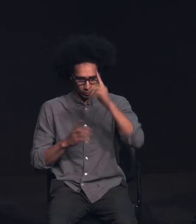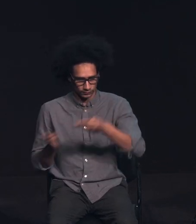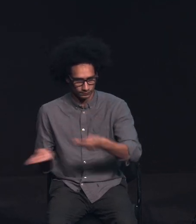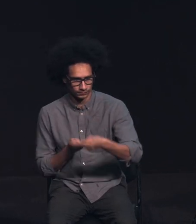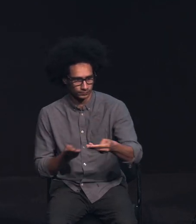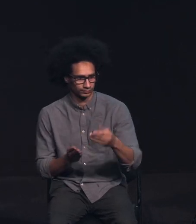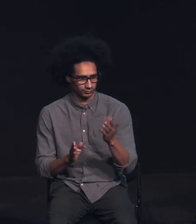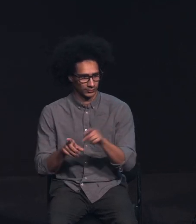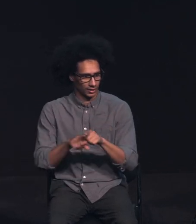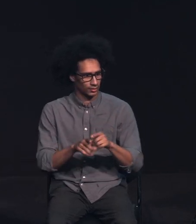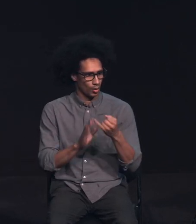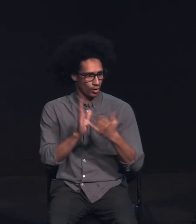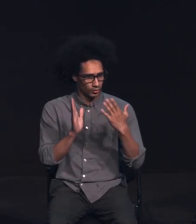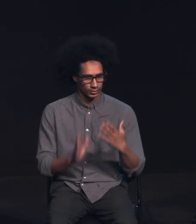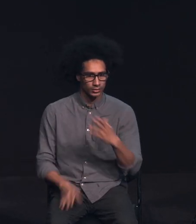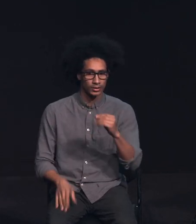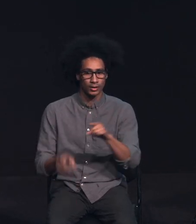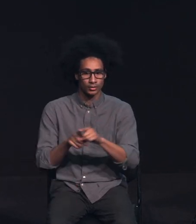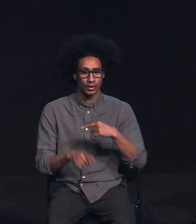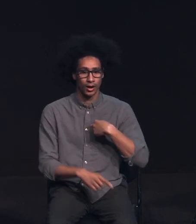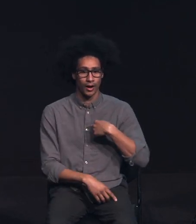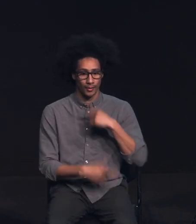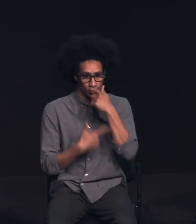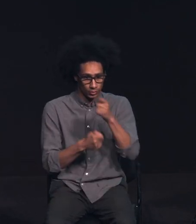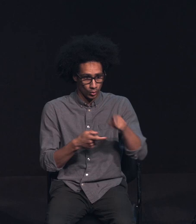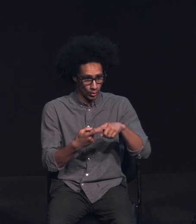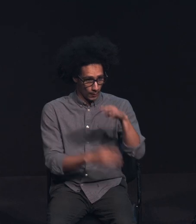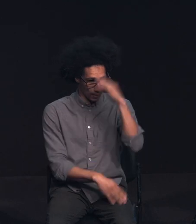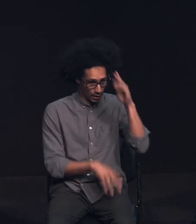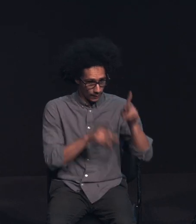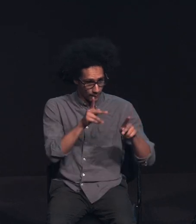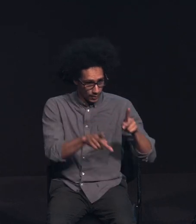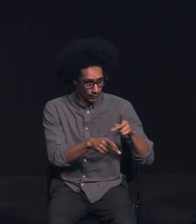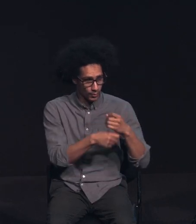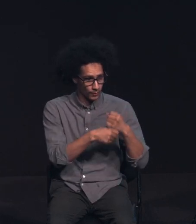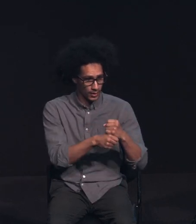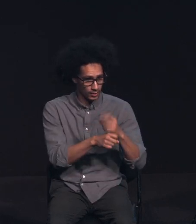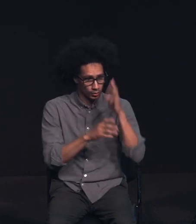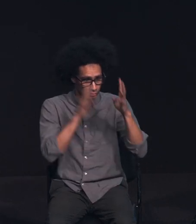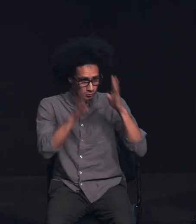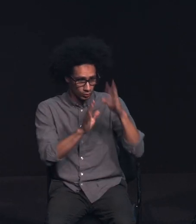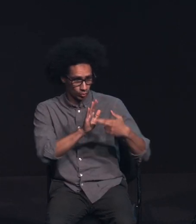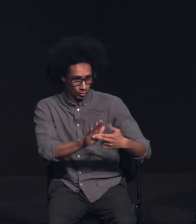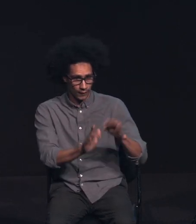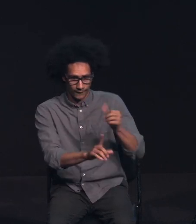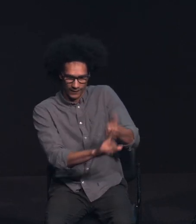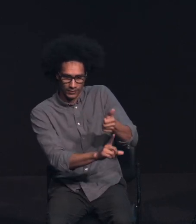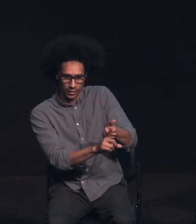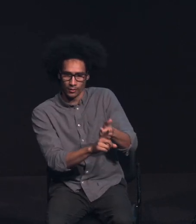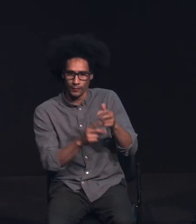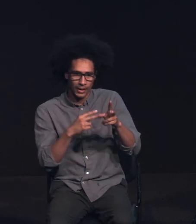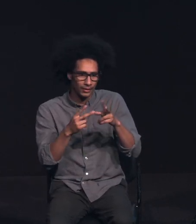I'm interested in when Black people create representations of themselves, either written or illustrated or